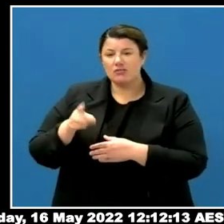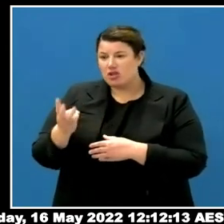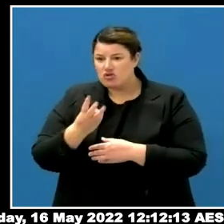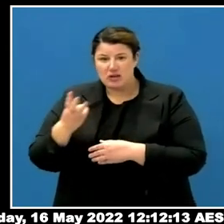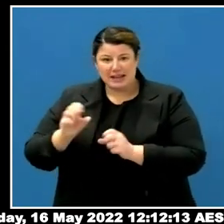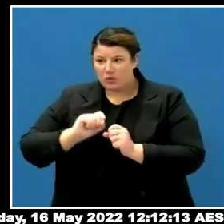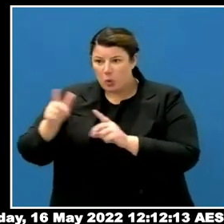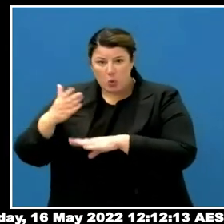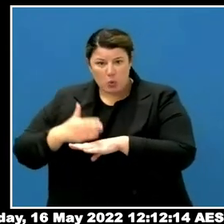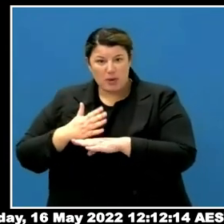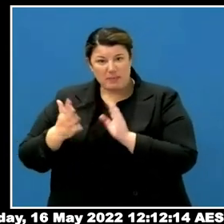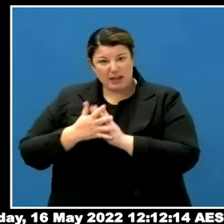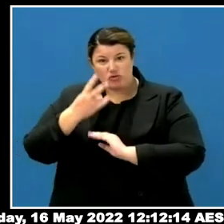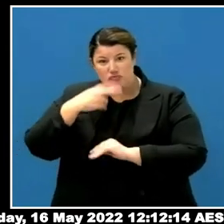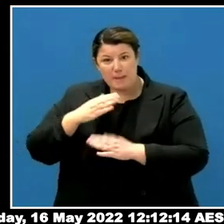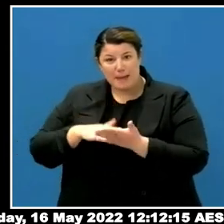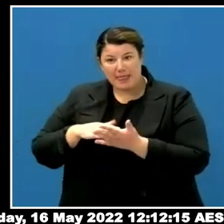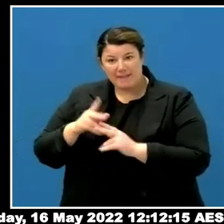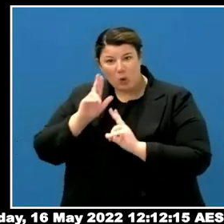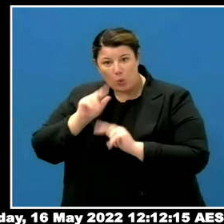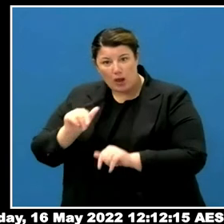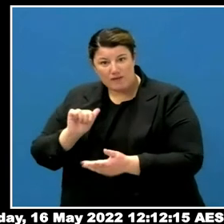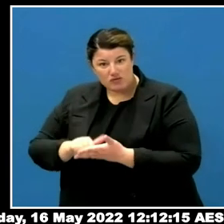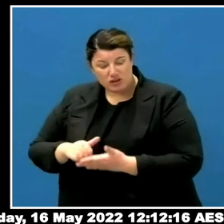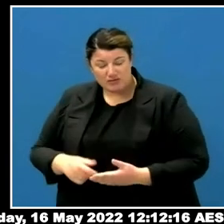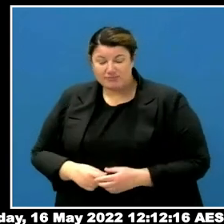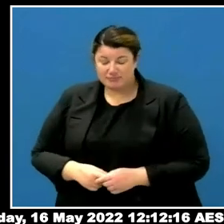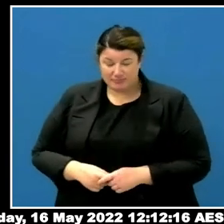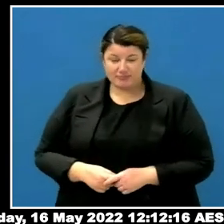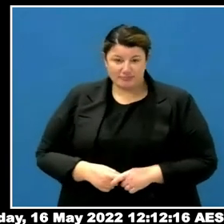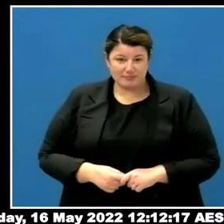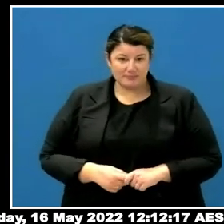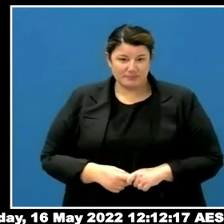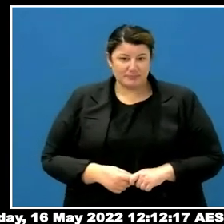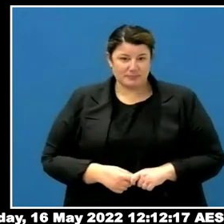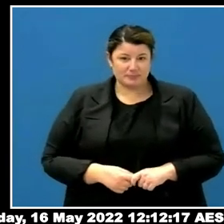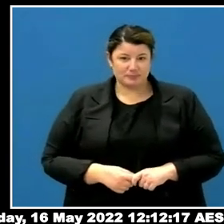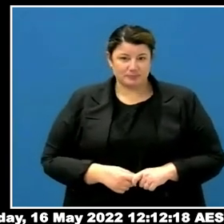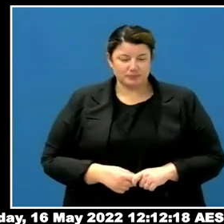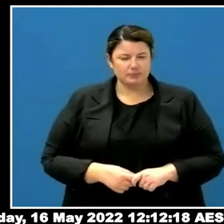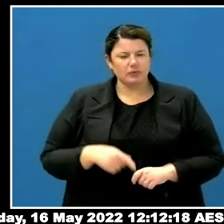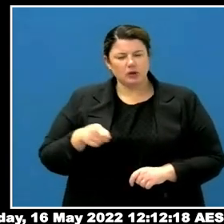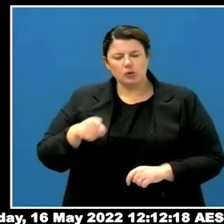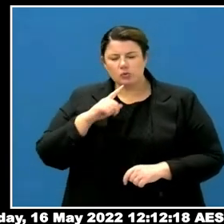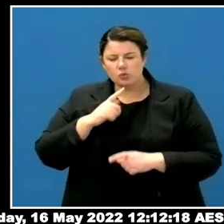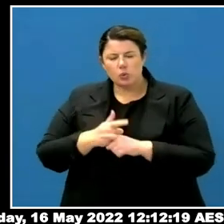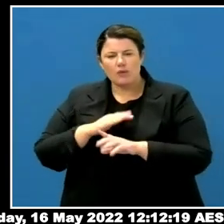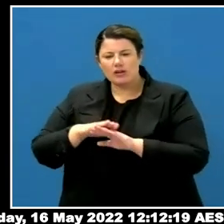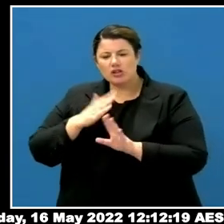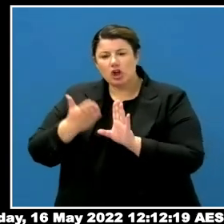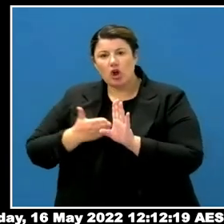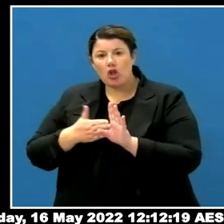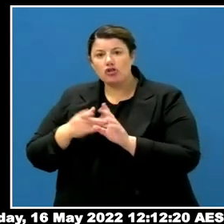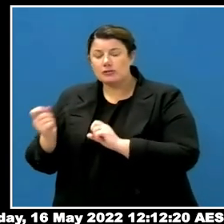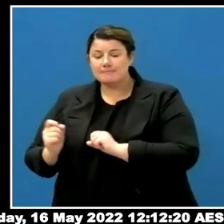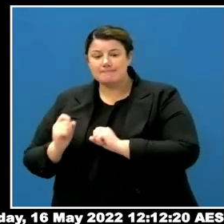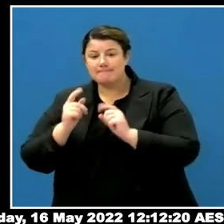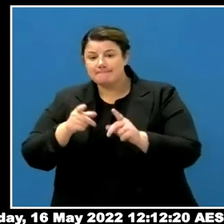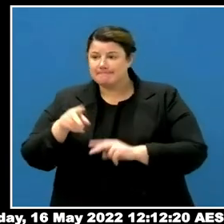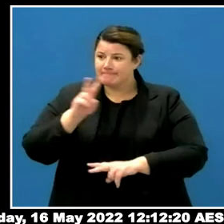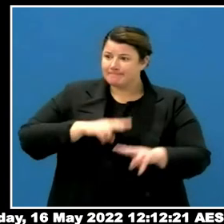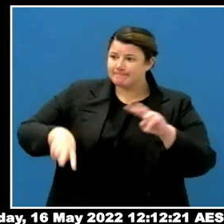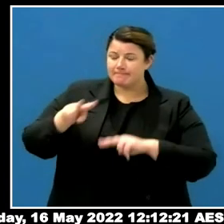You refer to his psychologist coming out to review his behaviour management plan, some